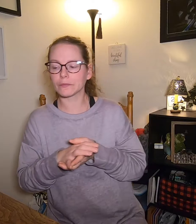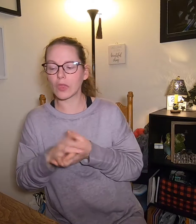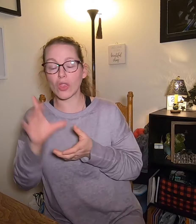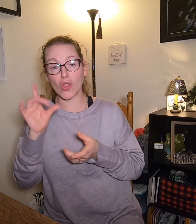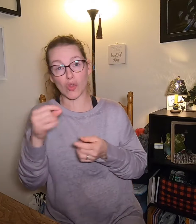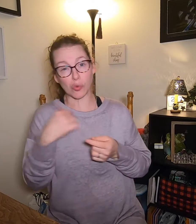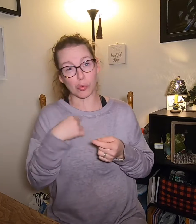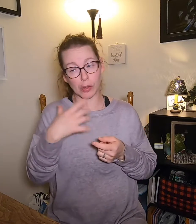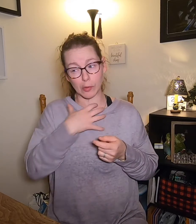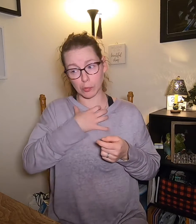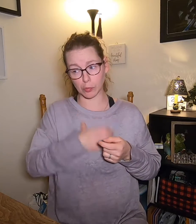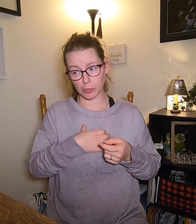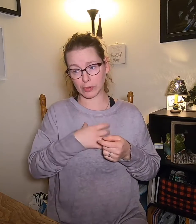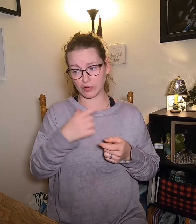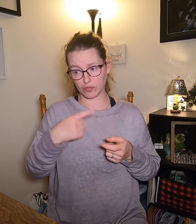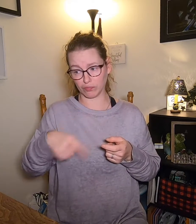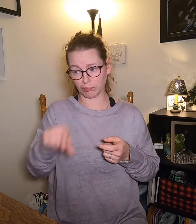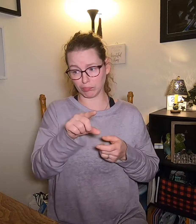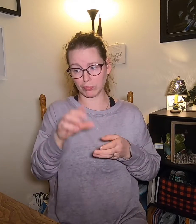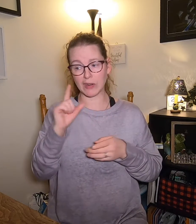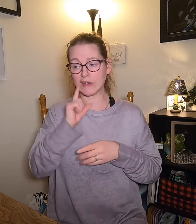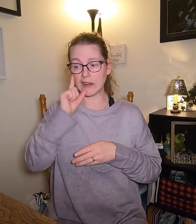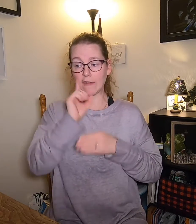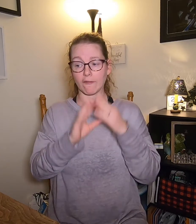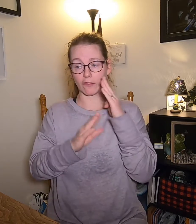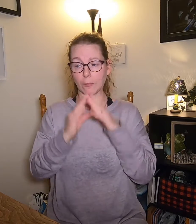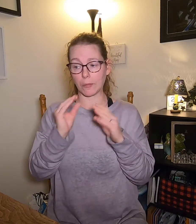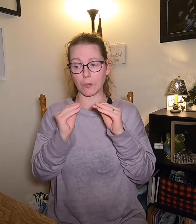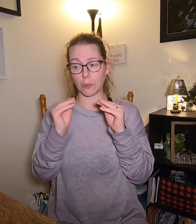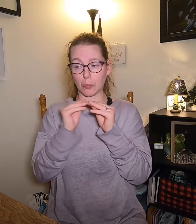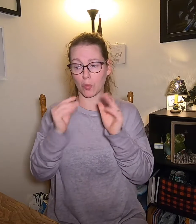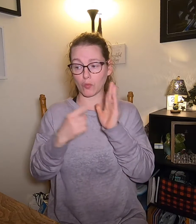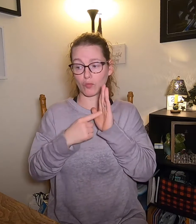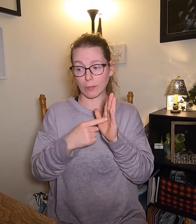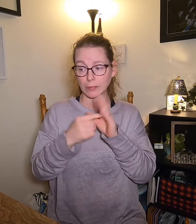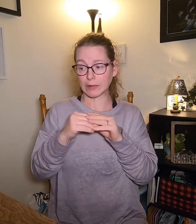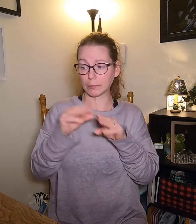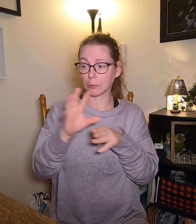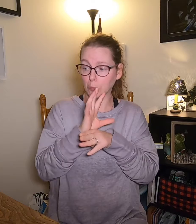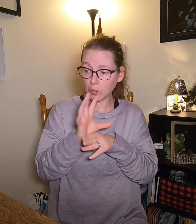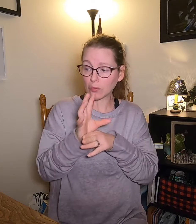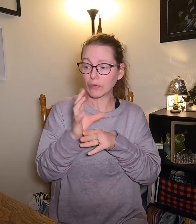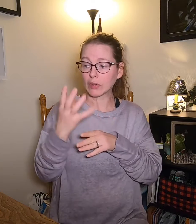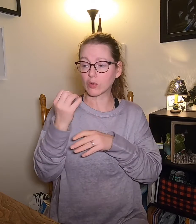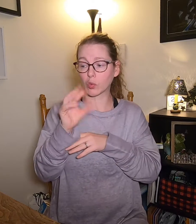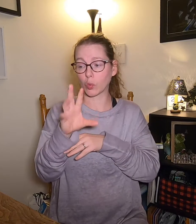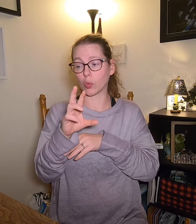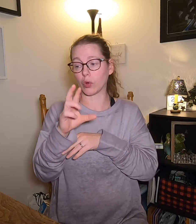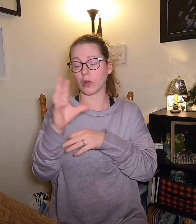Do I wish Deaf community was more represented in movies or in the community?